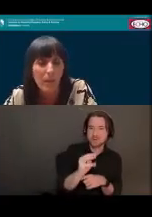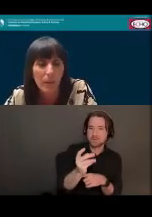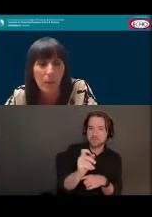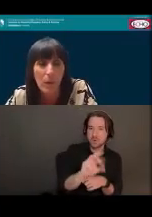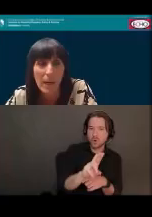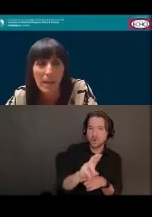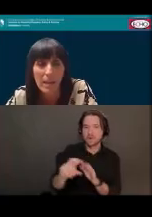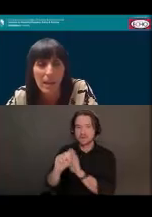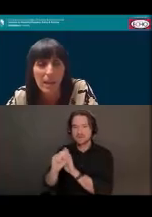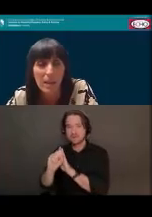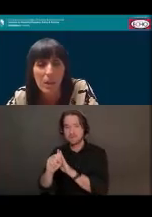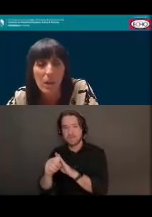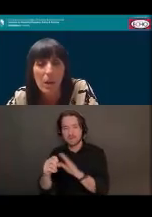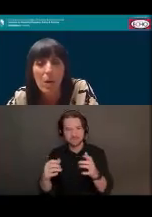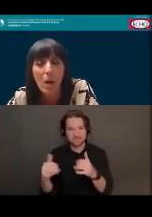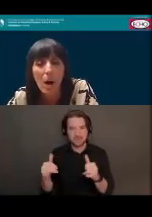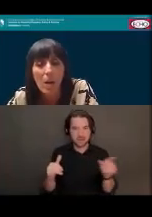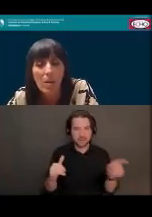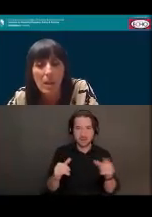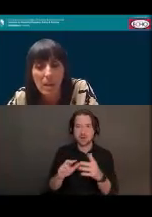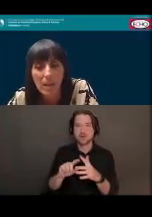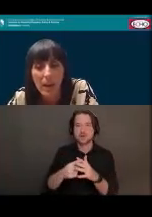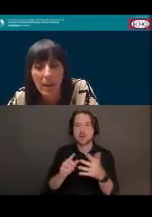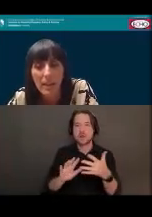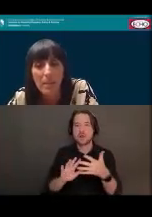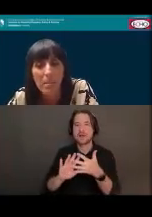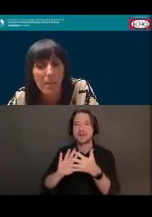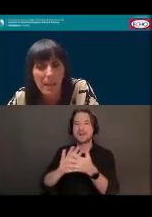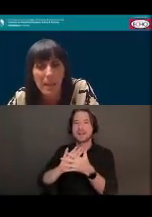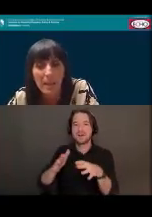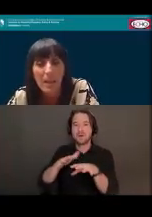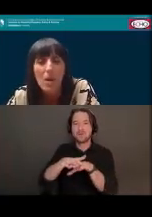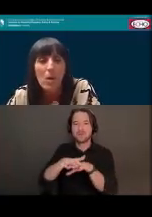through weight and touch, all while assigning meaning or